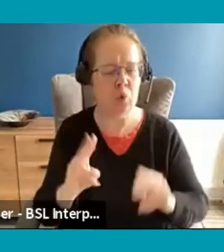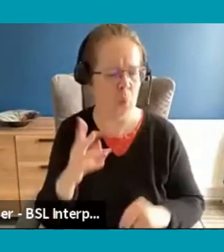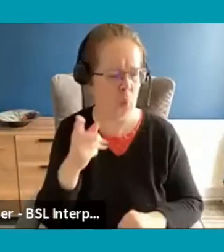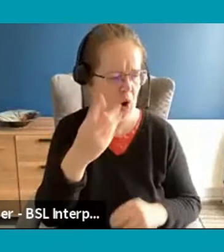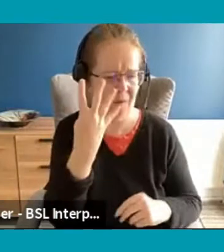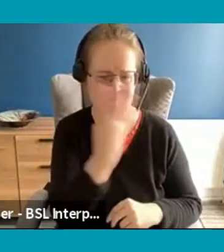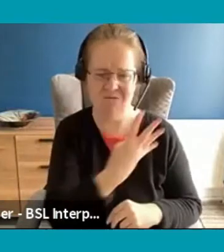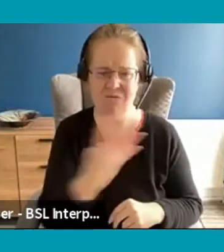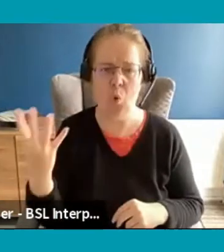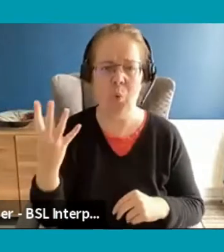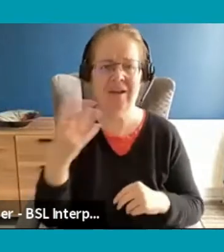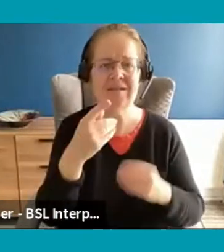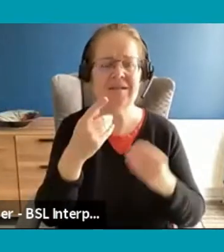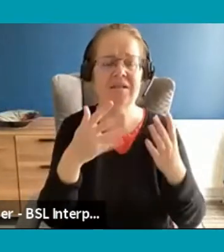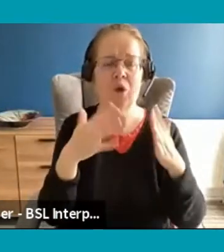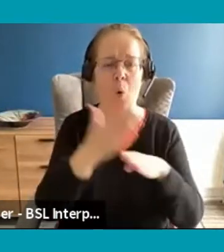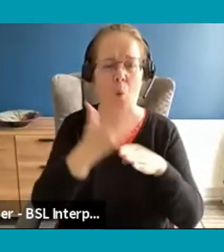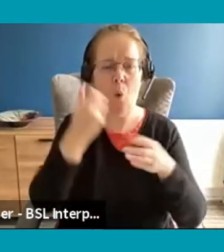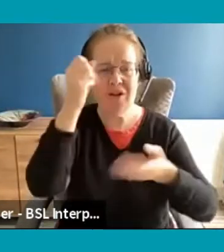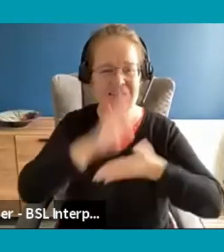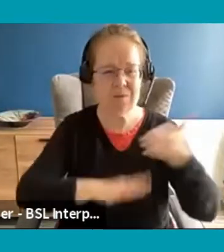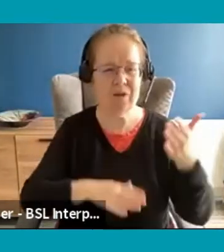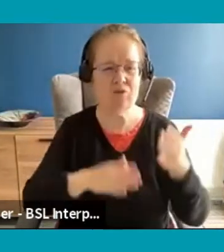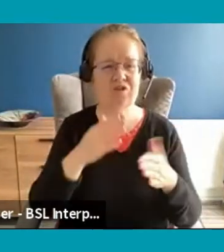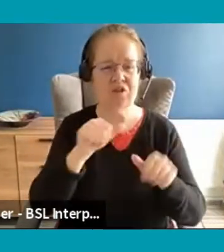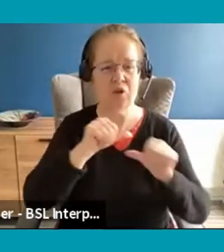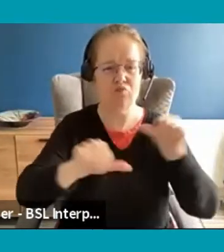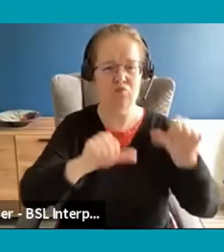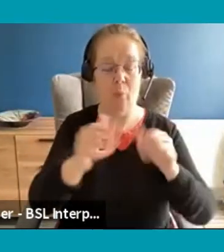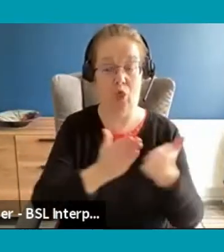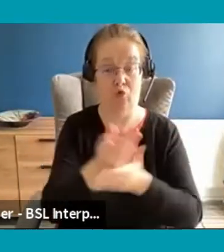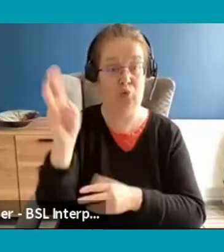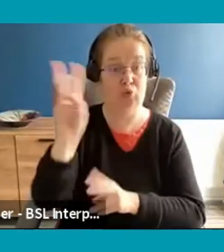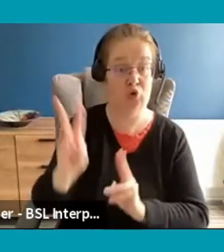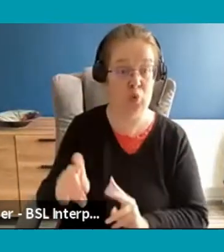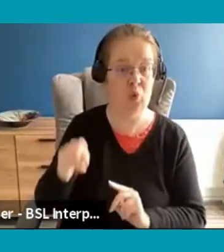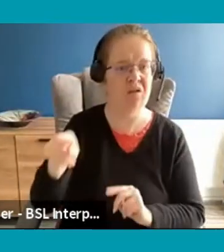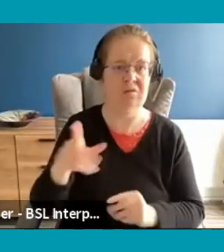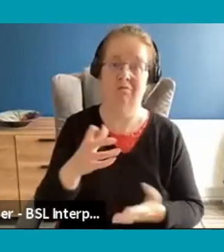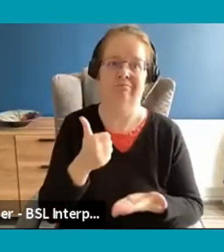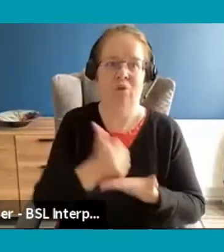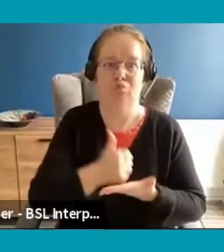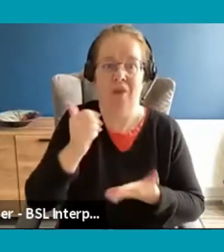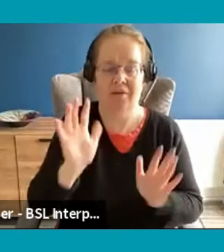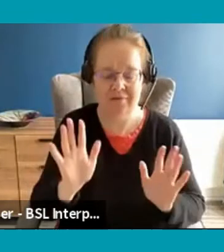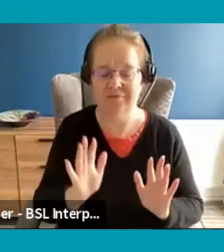experience program all online through speakers for schools, which was absolutely fantastic and it